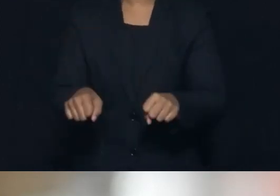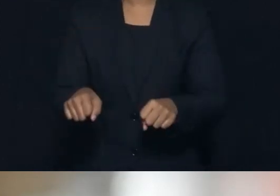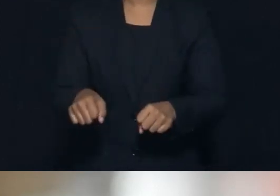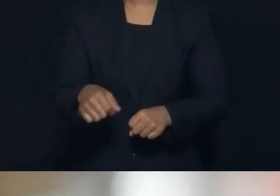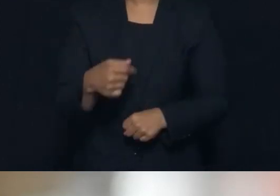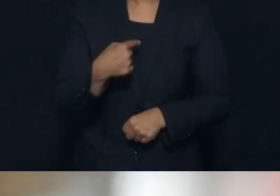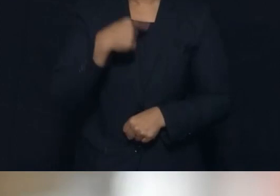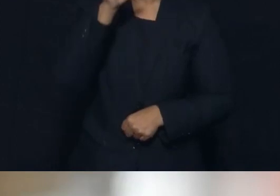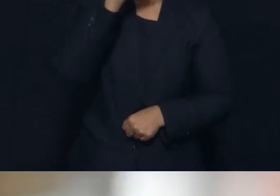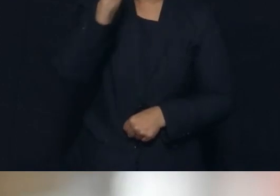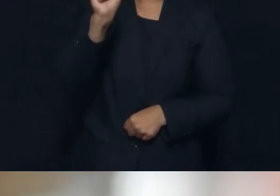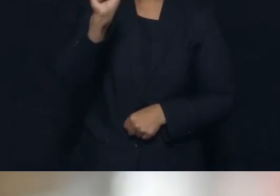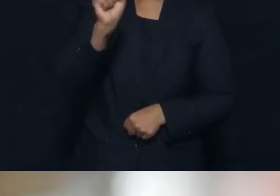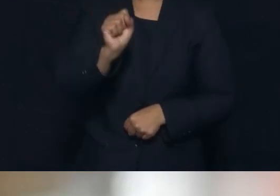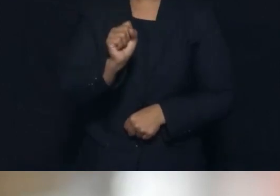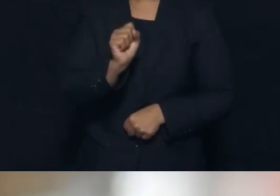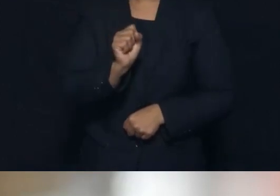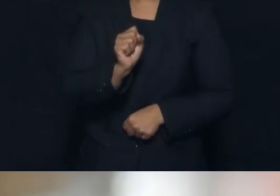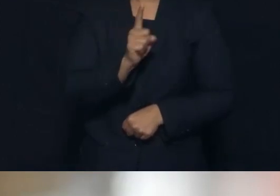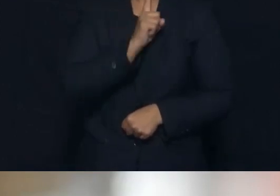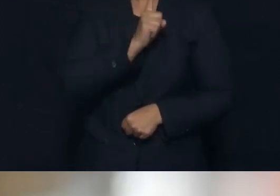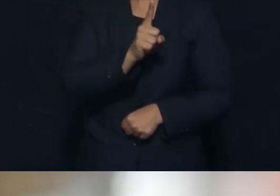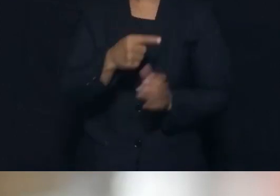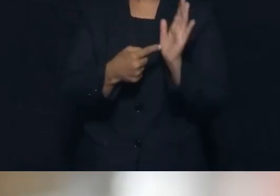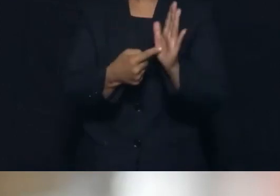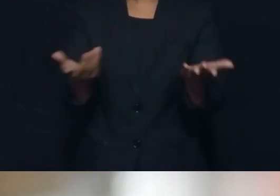This is the one I will answer.